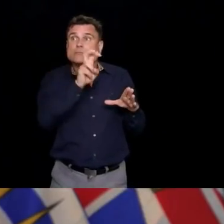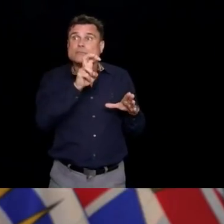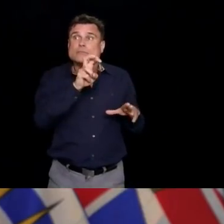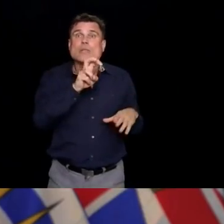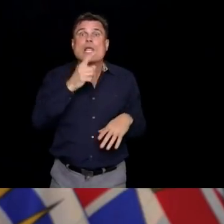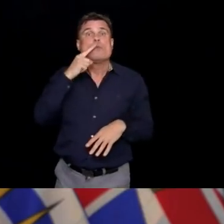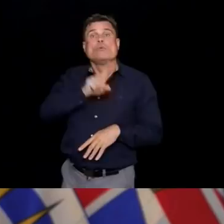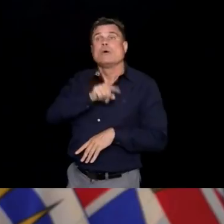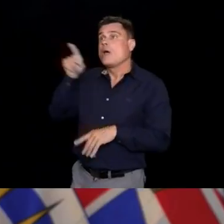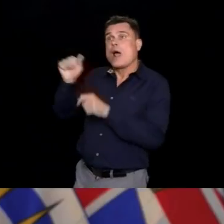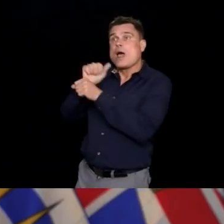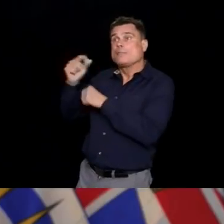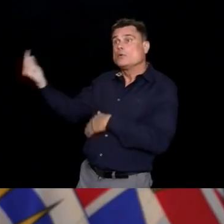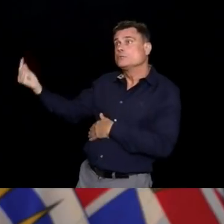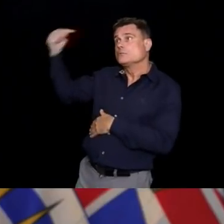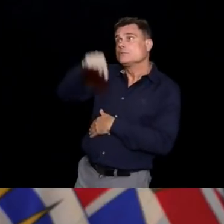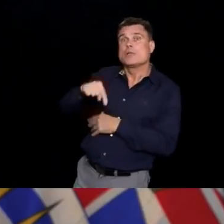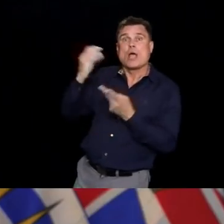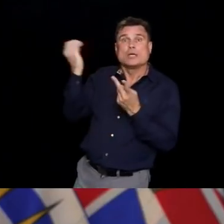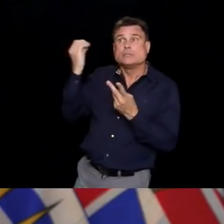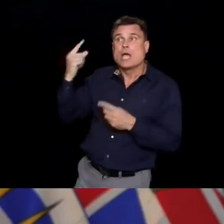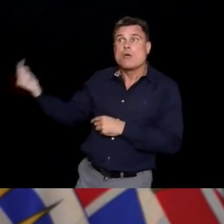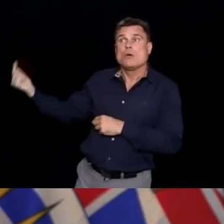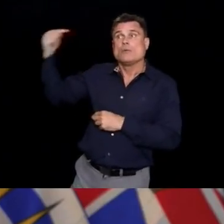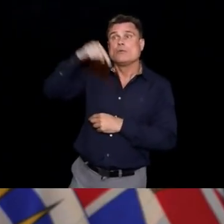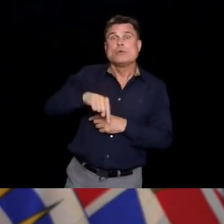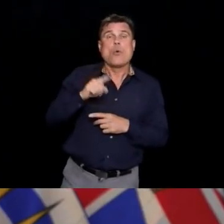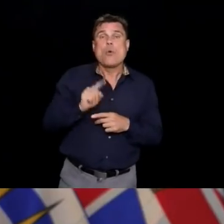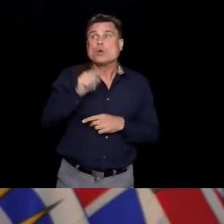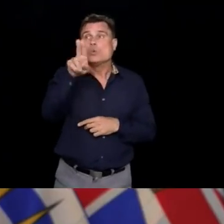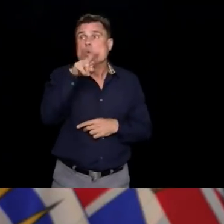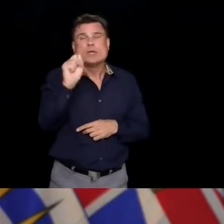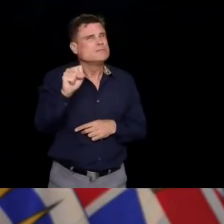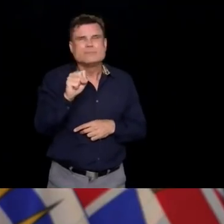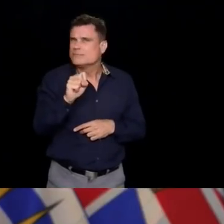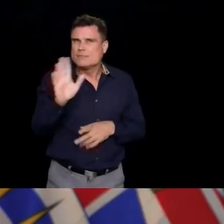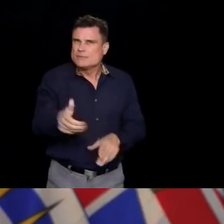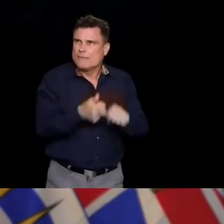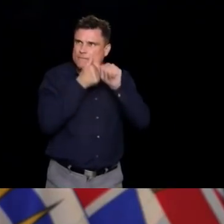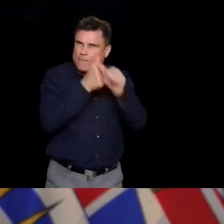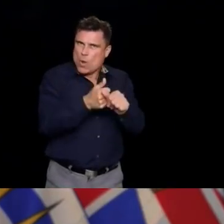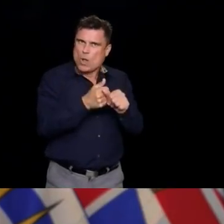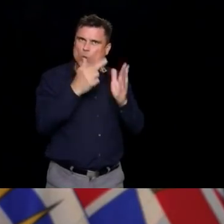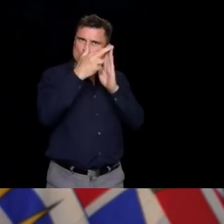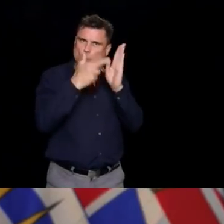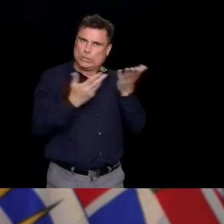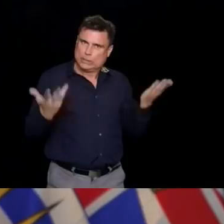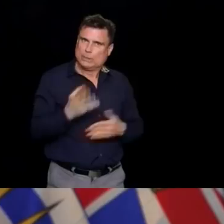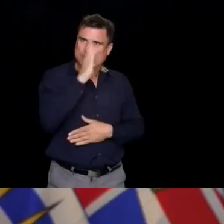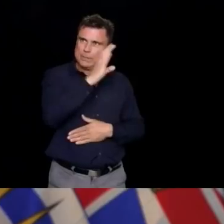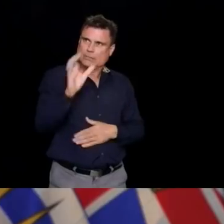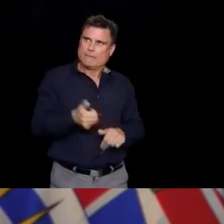So whether you're from BC and your travelling to experience British Columbia, but are you here from Alberta or Ontario or from the US,